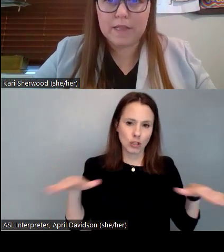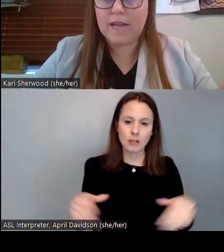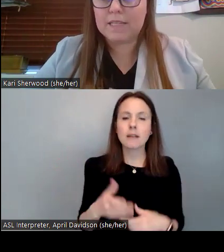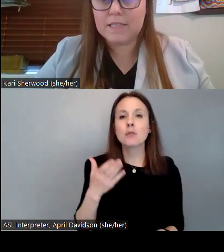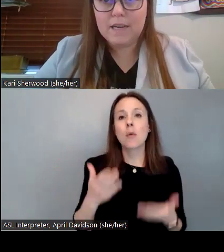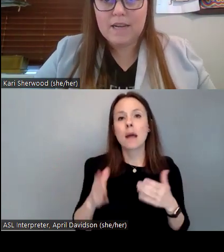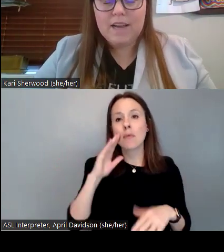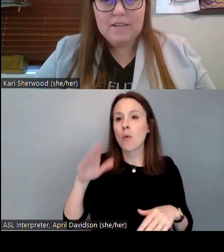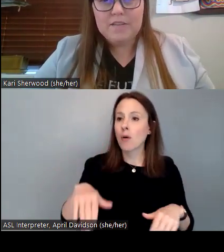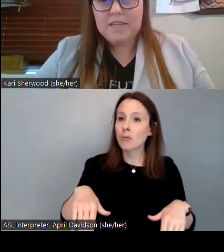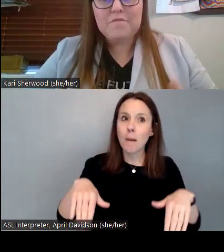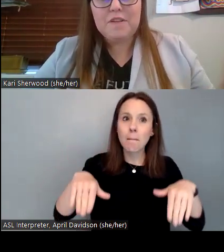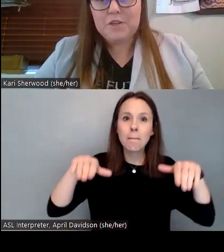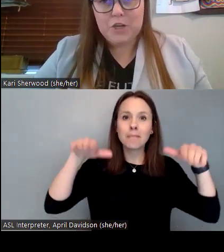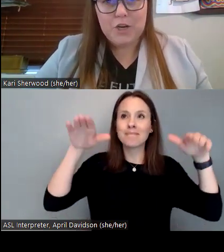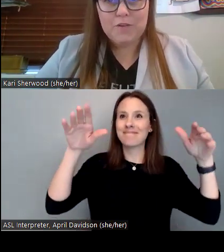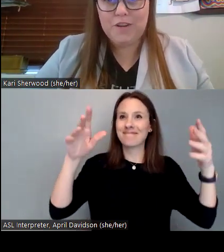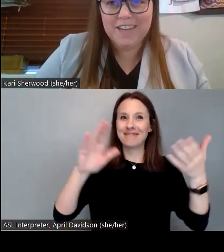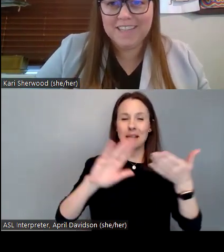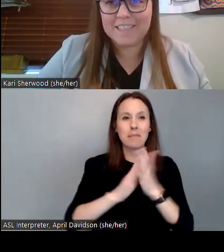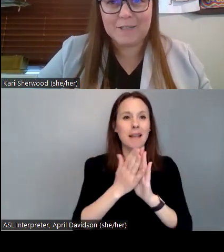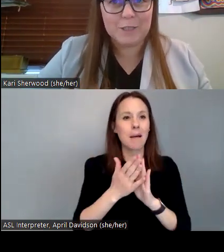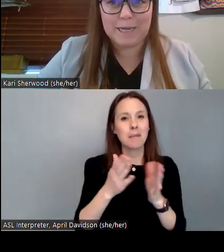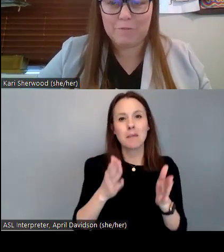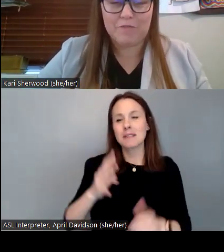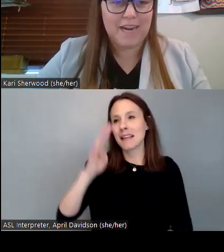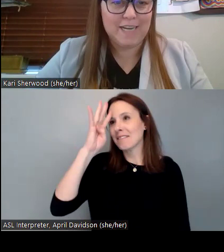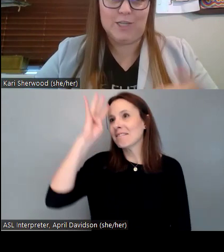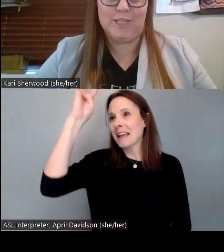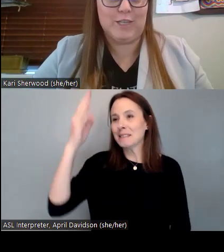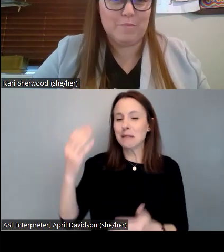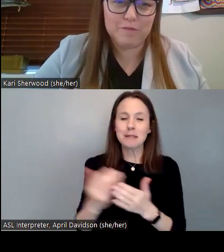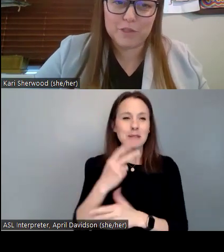the next inventor of a certain type of fan or certain type of straw